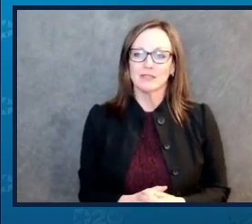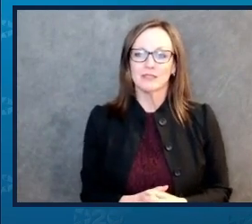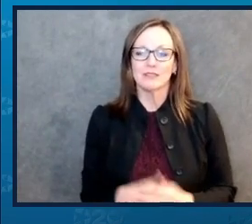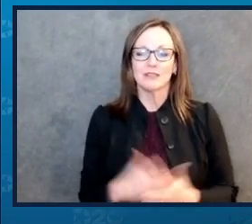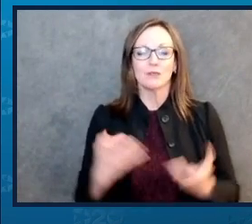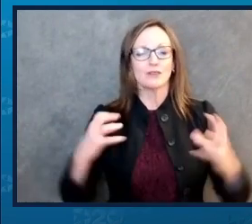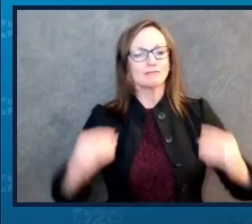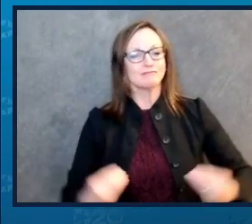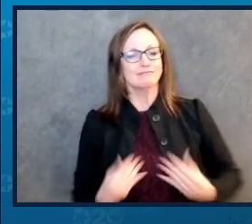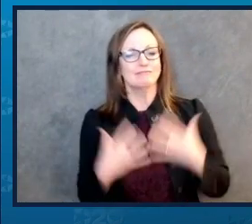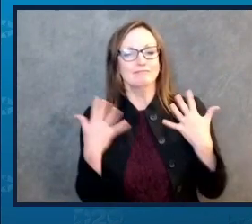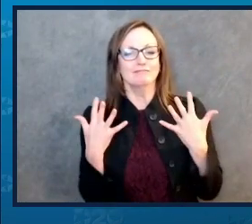TO TELL YOU MORE ABOUT HIS FRIEND AND COLLEAGUE, PLEASE